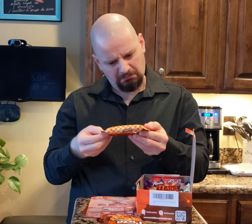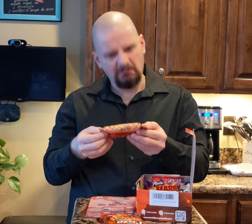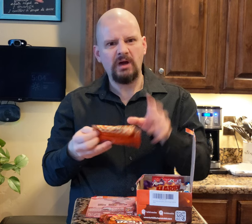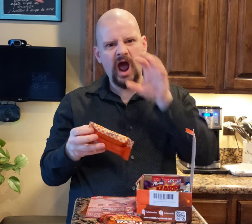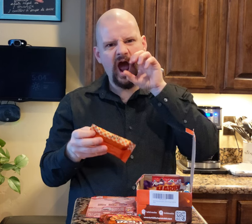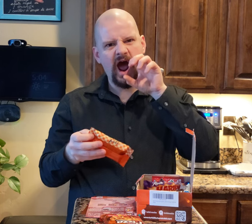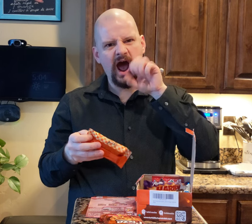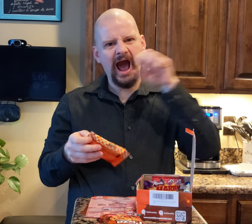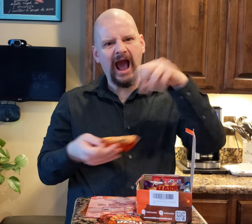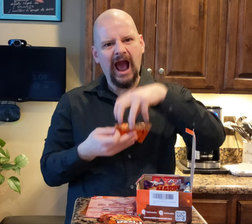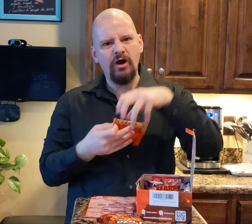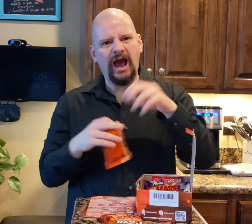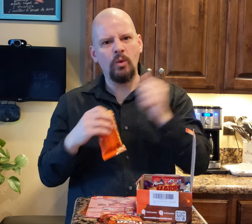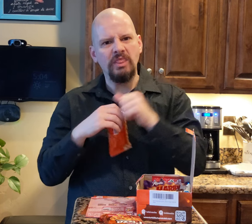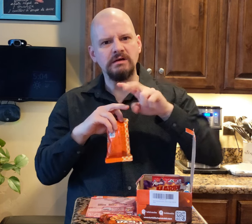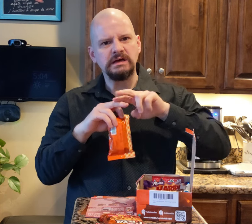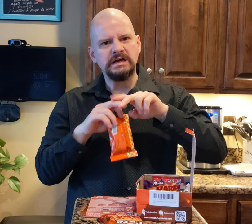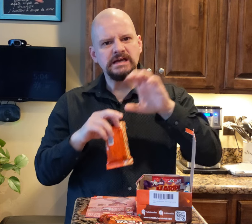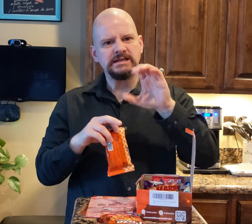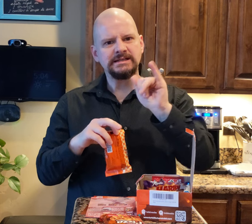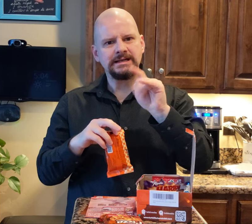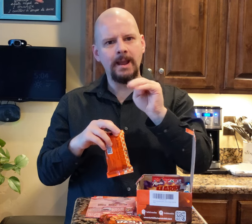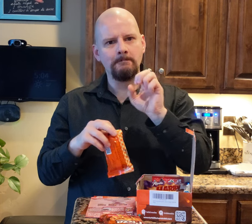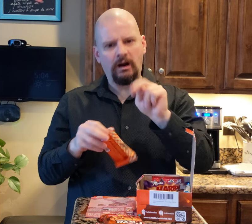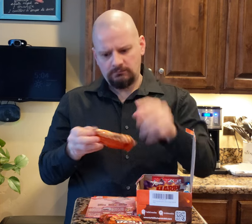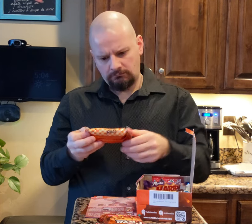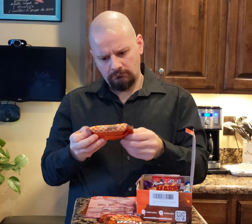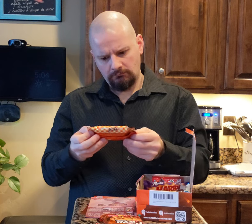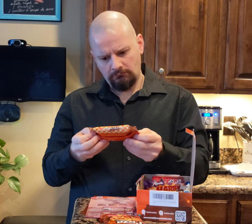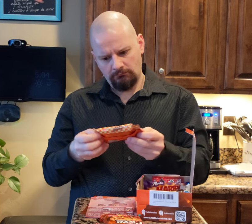Carrot cake with cinnamon.